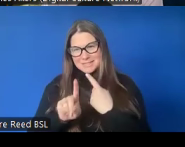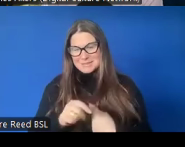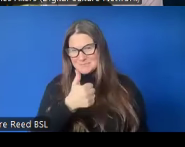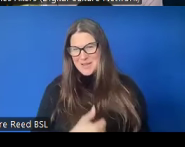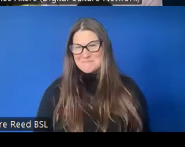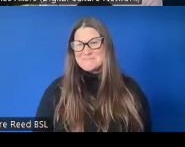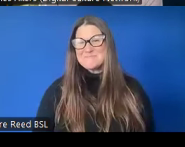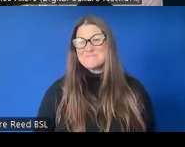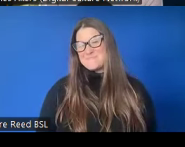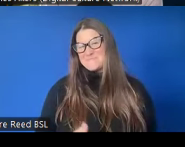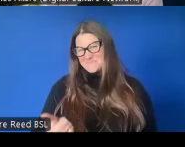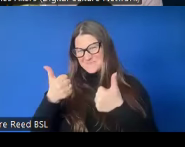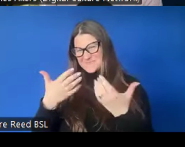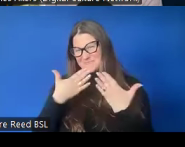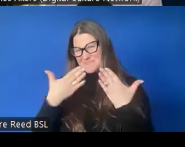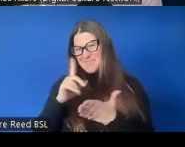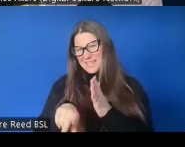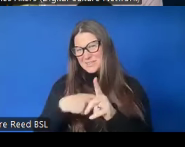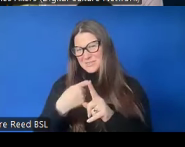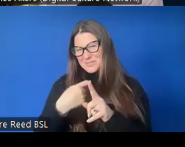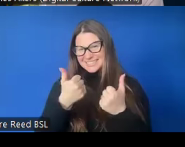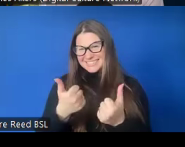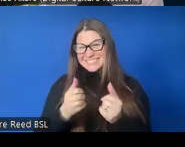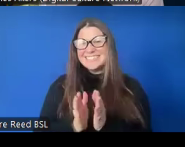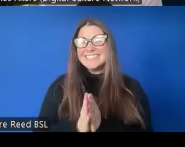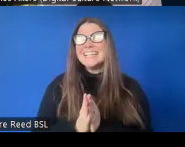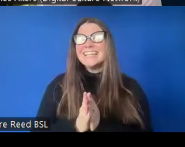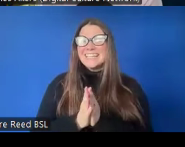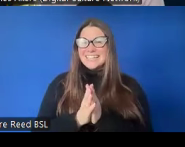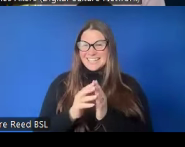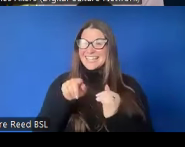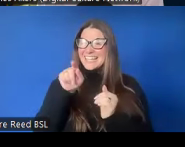Brilliant. Thank you very much, Jack. Yes, I feel good coming. He does have stunning audio quality.